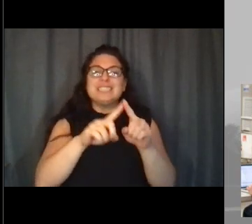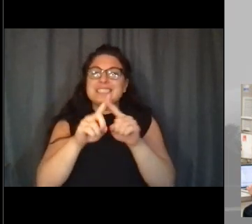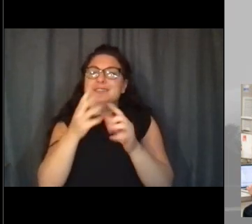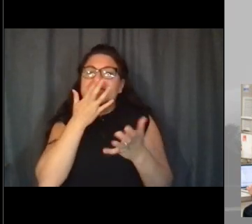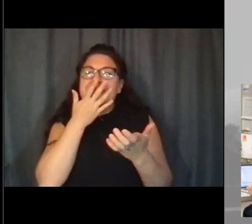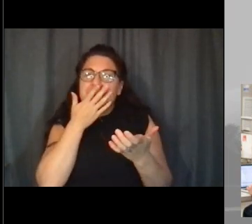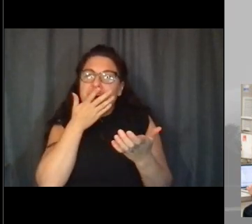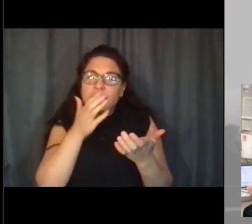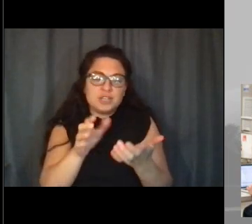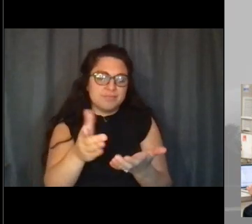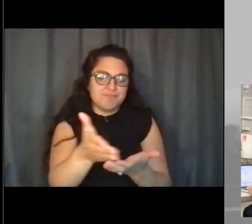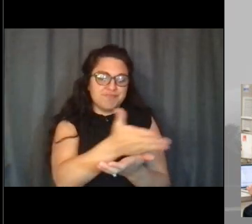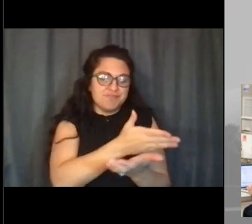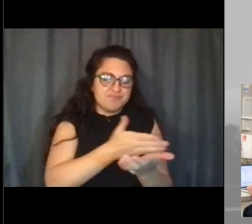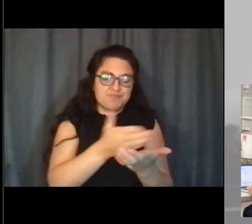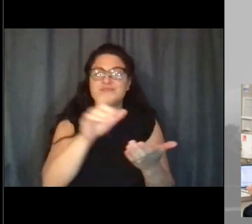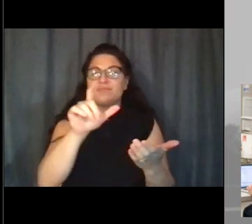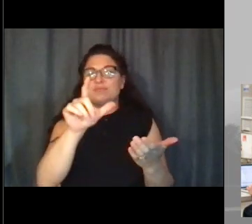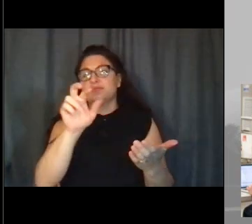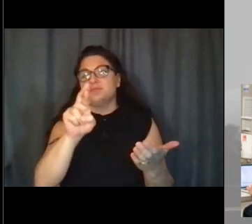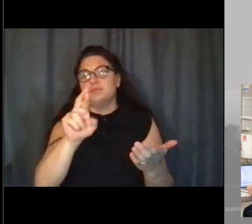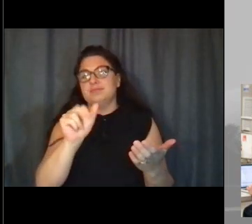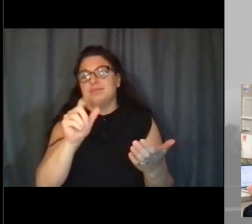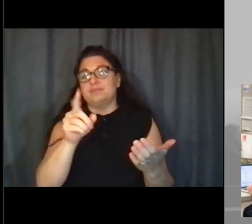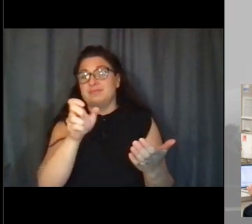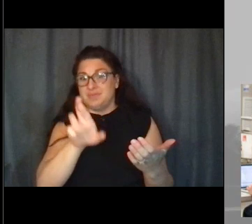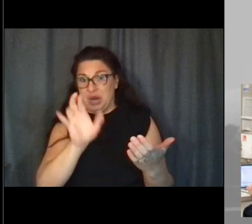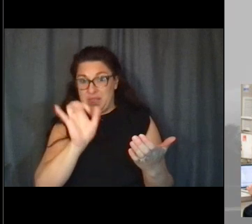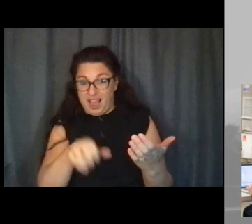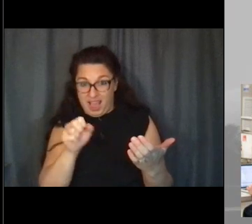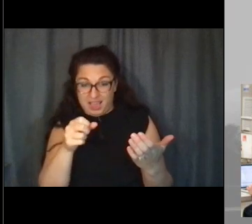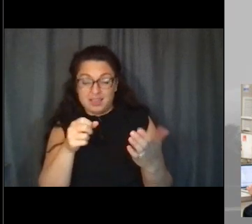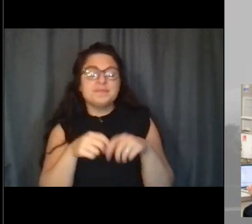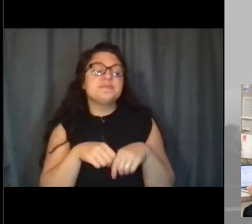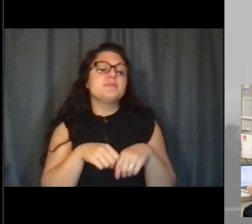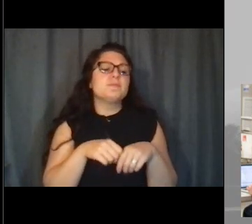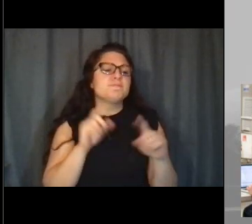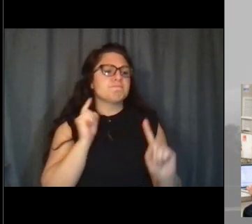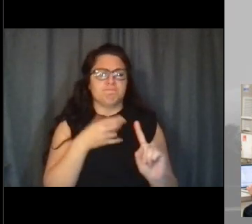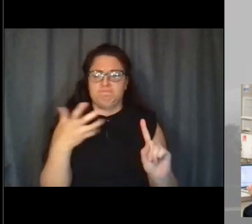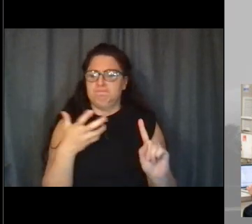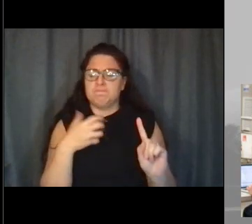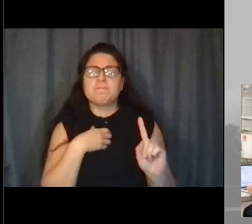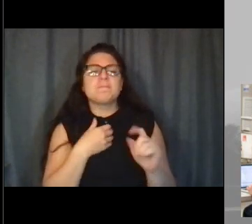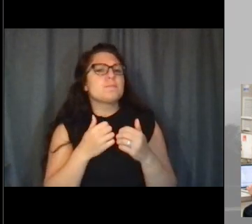And our goal with all of these is to try to determine the conditions that are driving the storm. You know, what's fueling it.